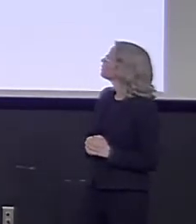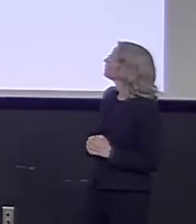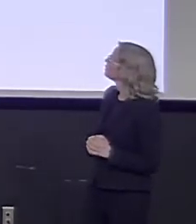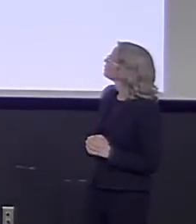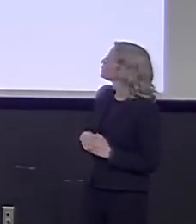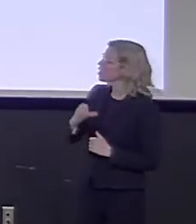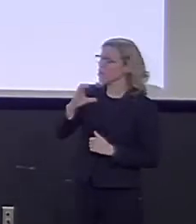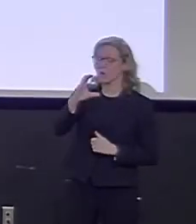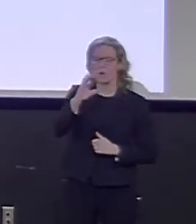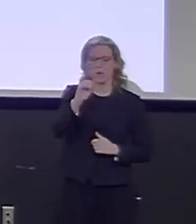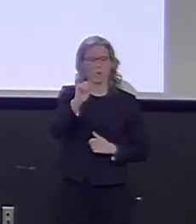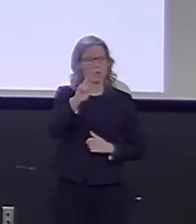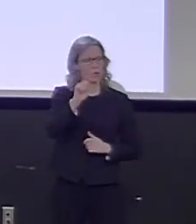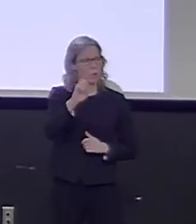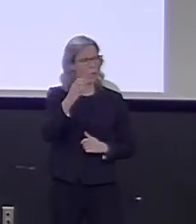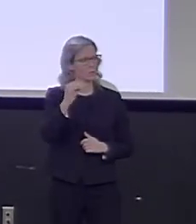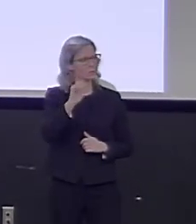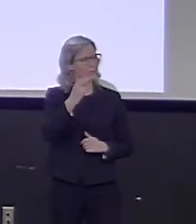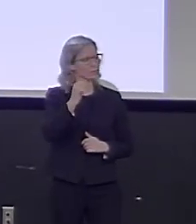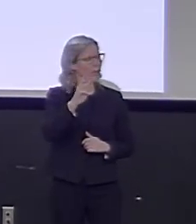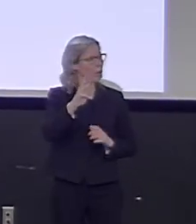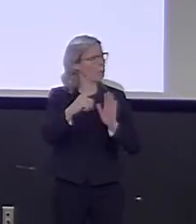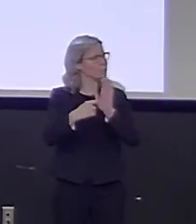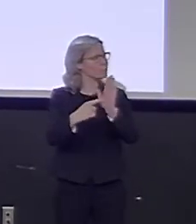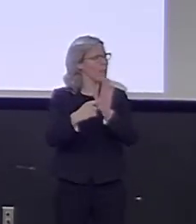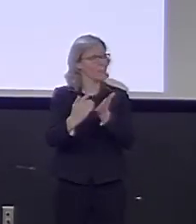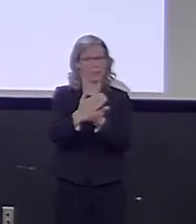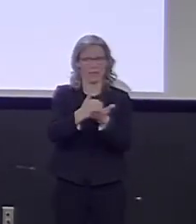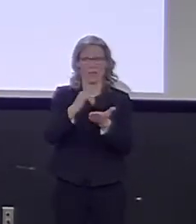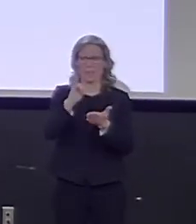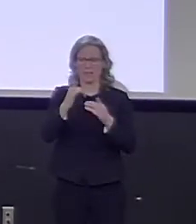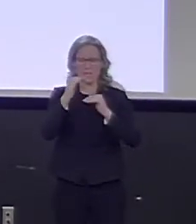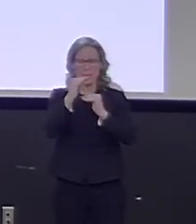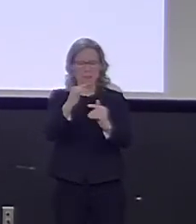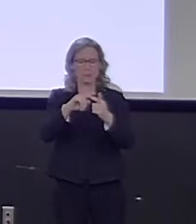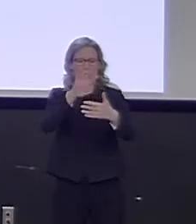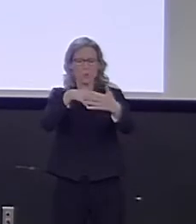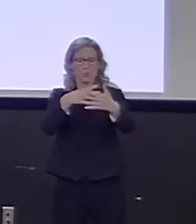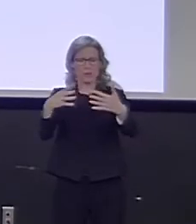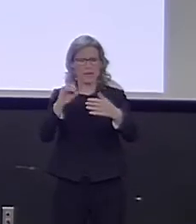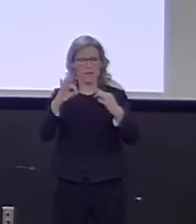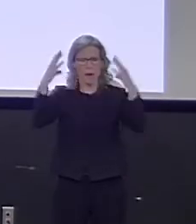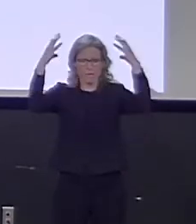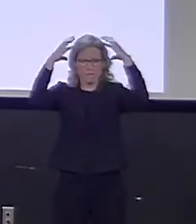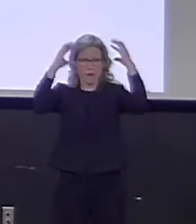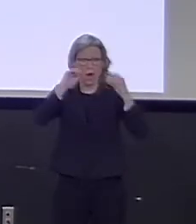and that is our spatial sampling is limited to the grid of the optodes that we've put on the head.